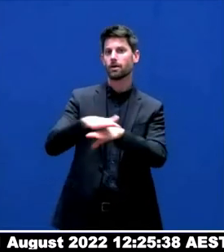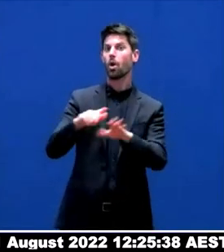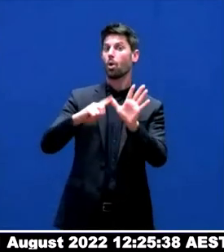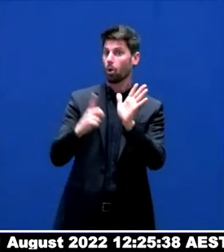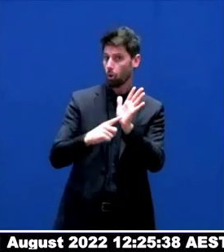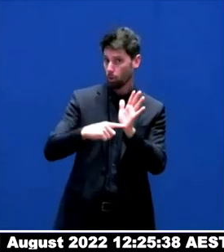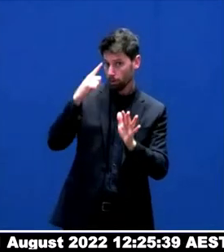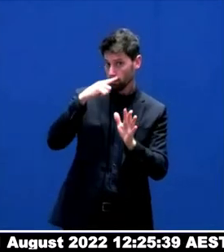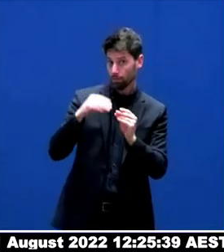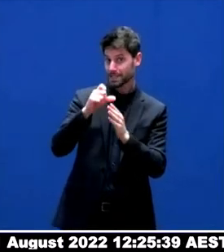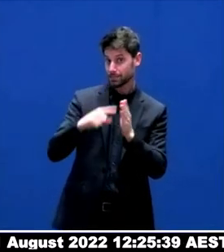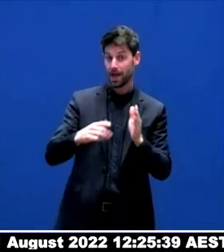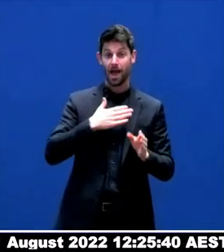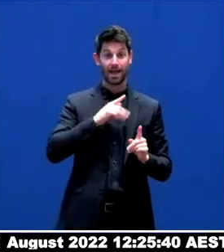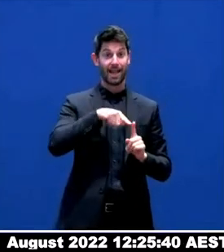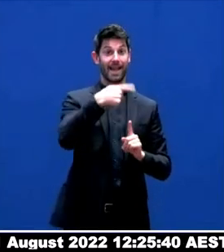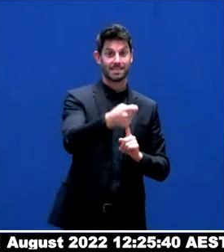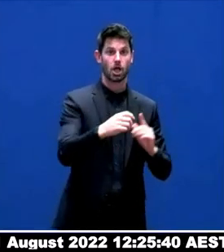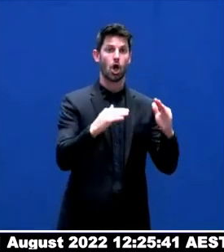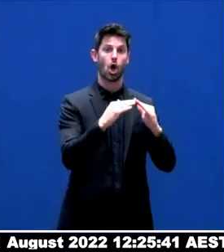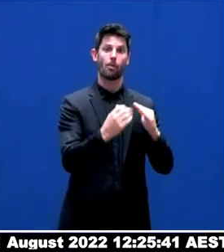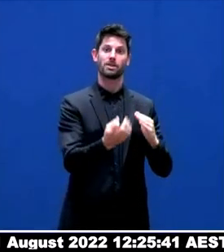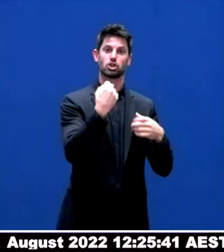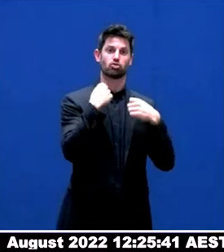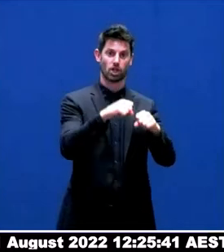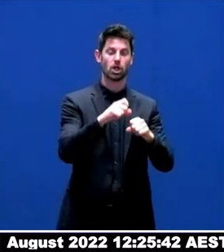So, the next iteration of the Homelessness Strategy will absolutely be more reflective